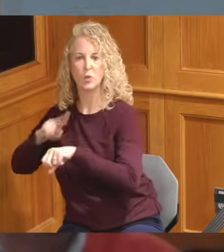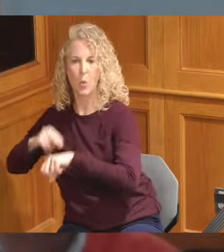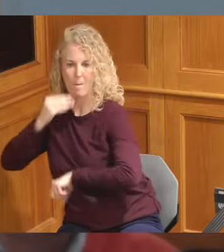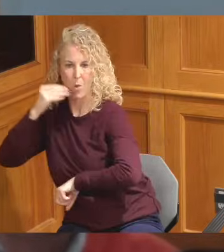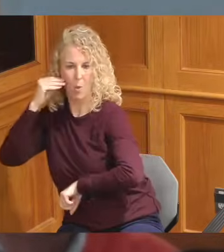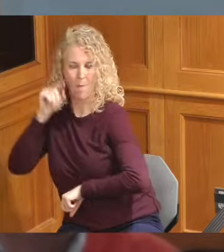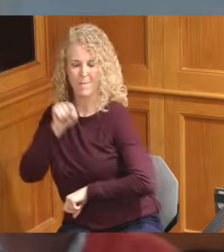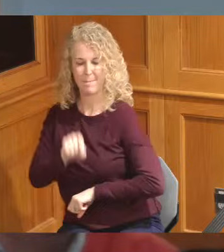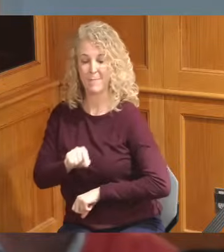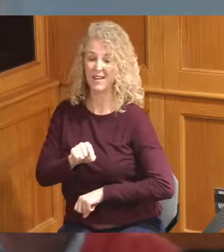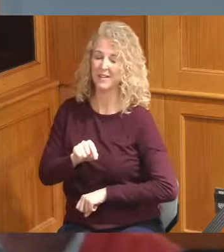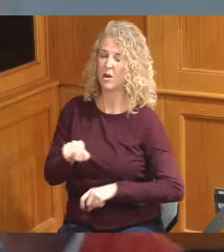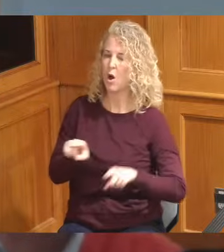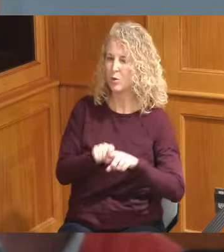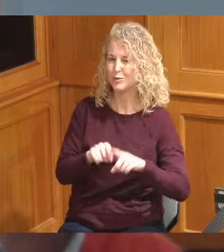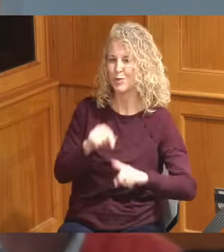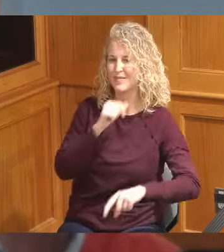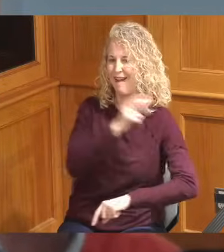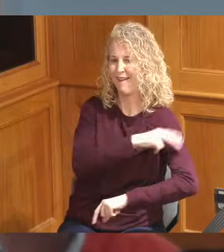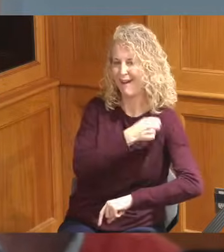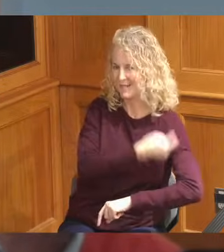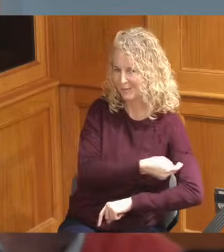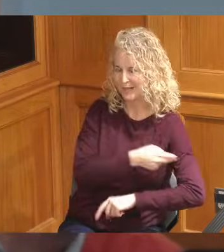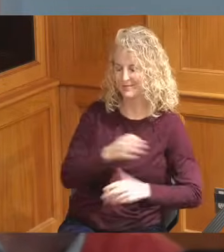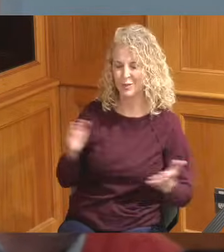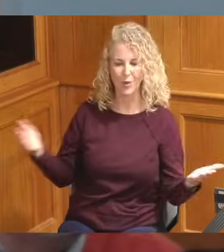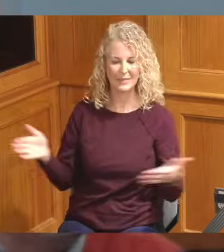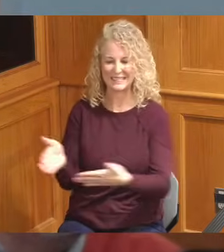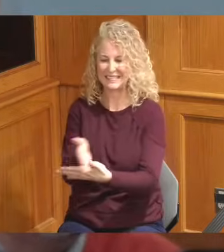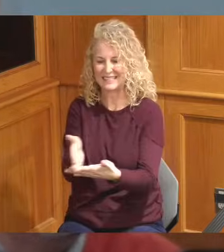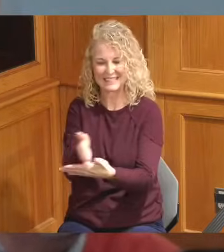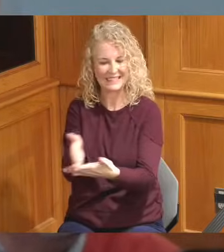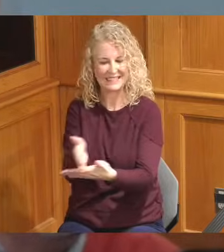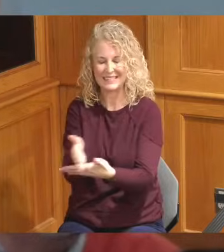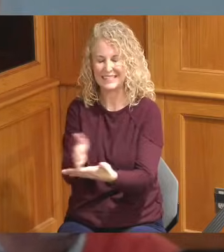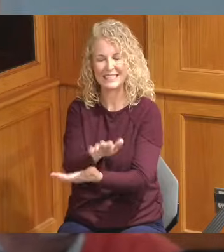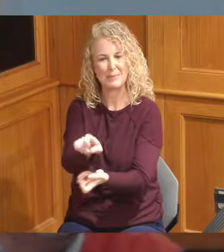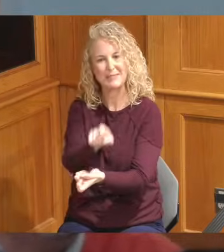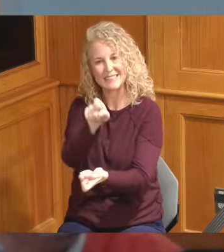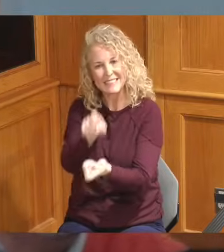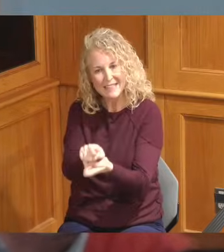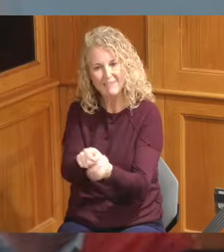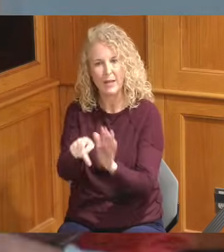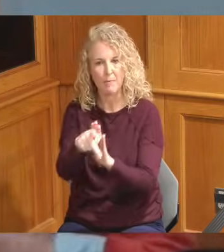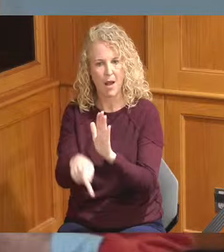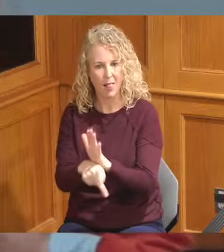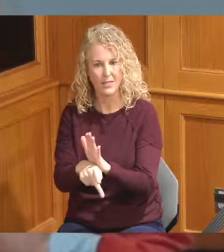of those examples. So, this is in between a very restrictive facility to getting those children to